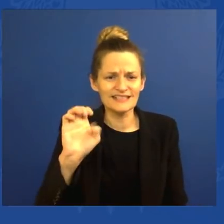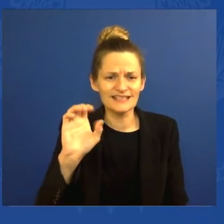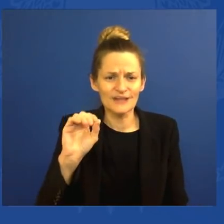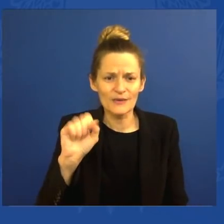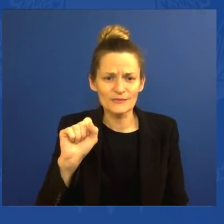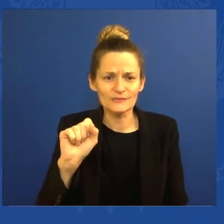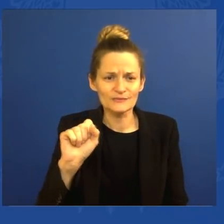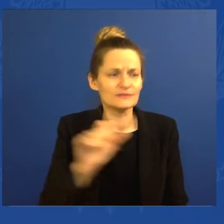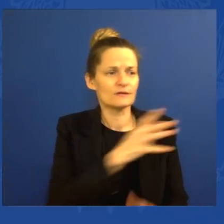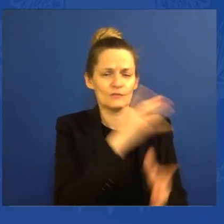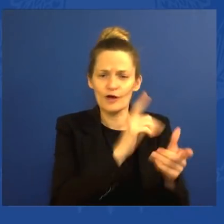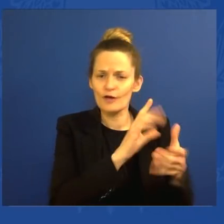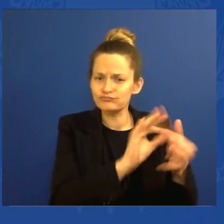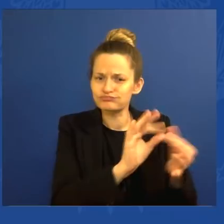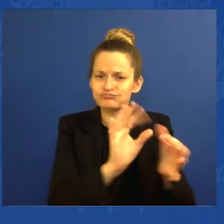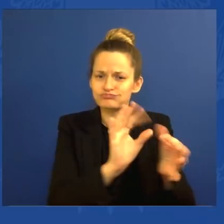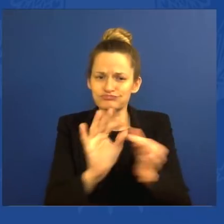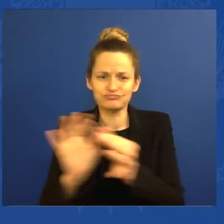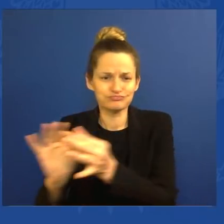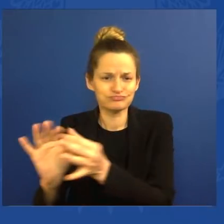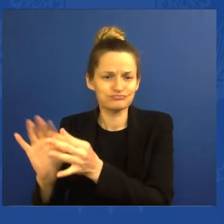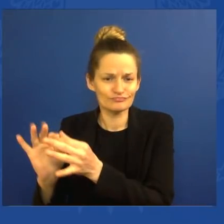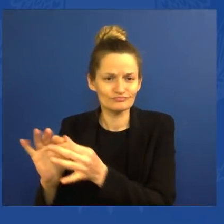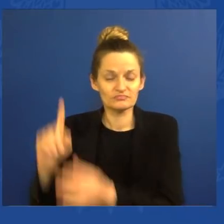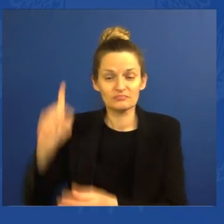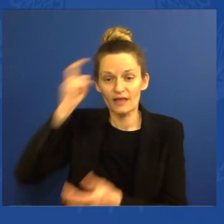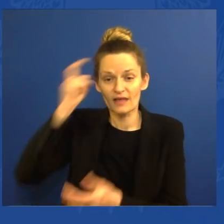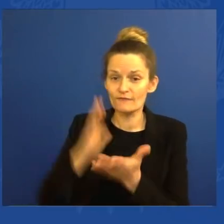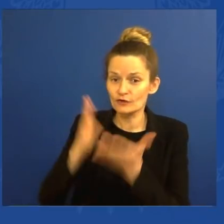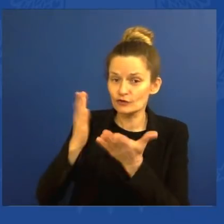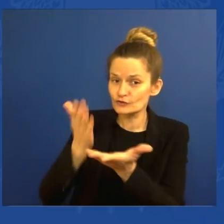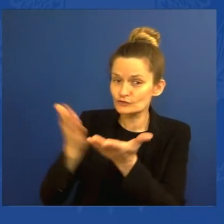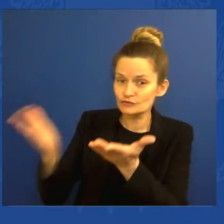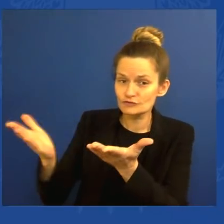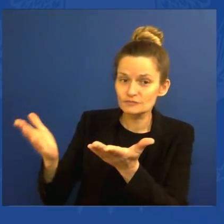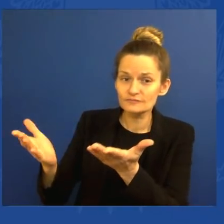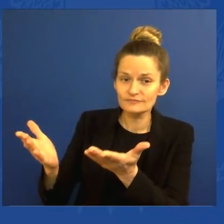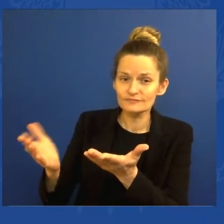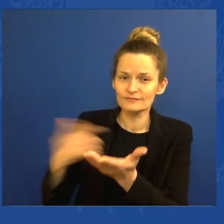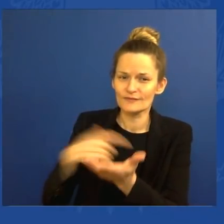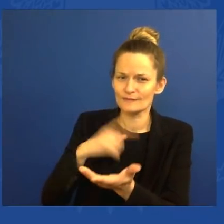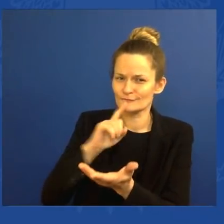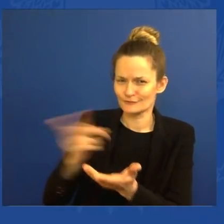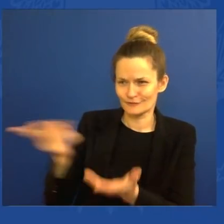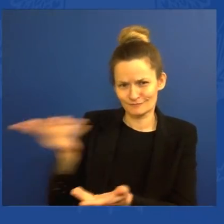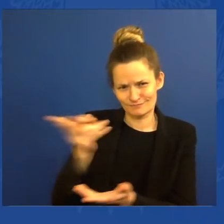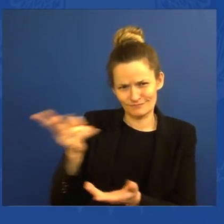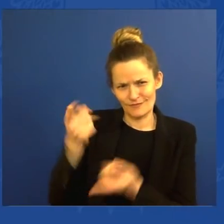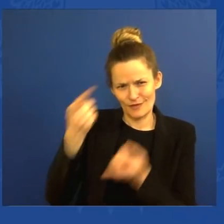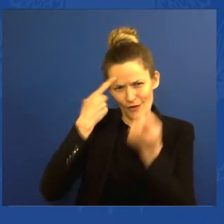Brown, who said, "It's time to bury the label 'Rust Belt.'"